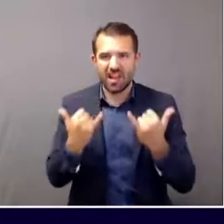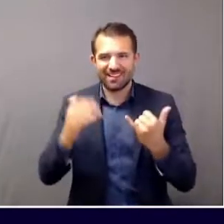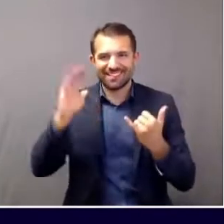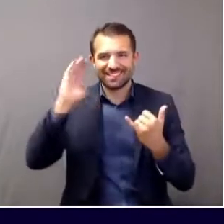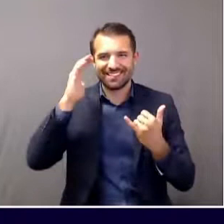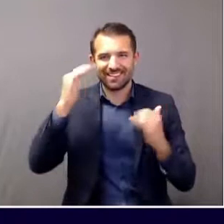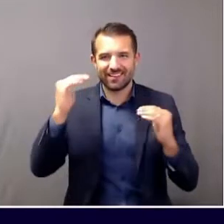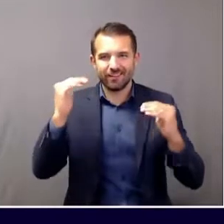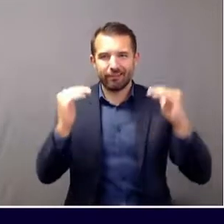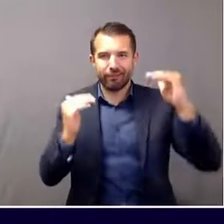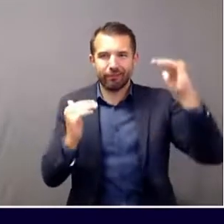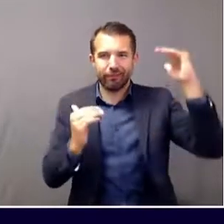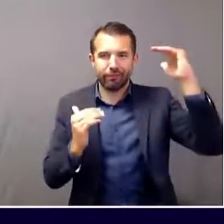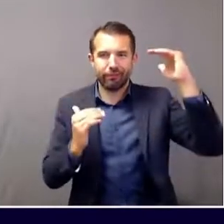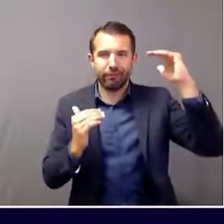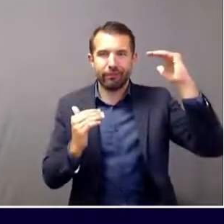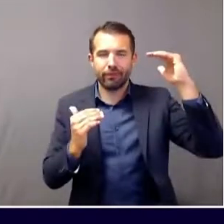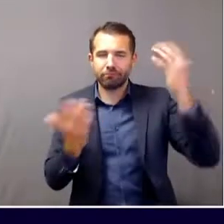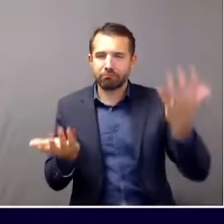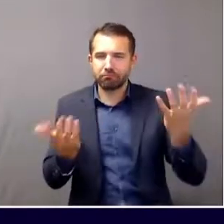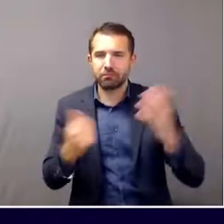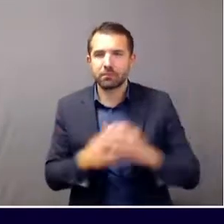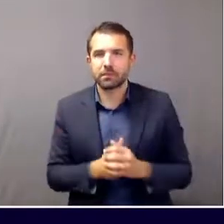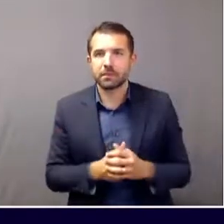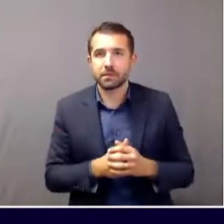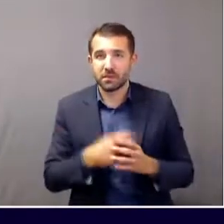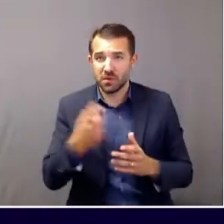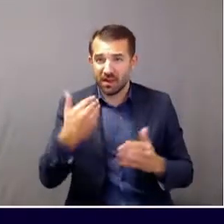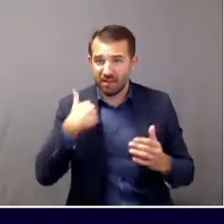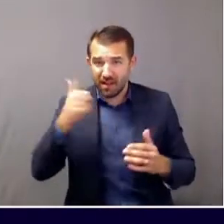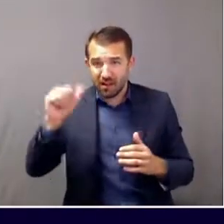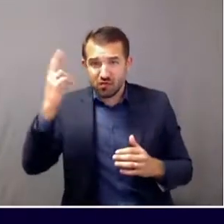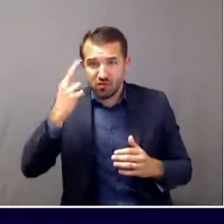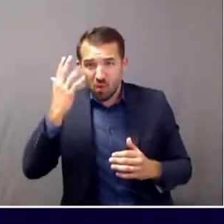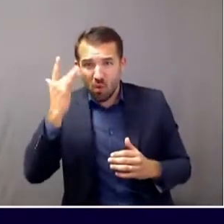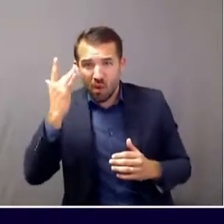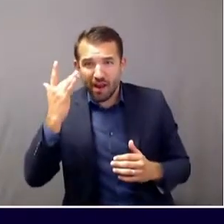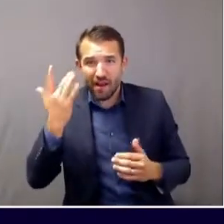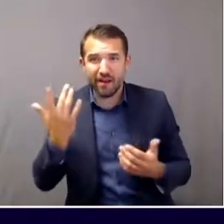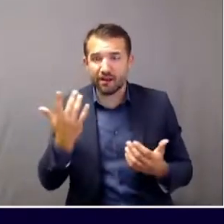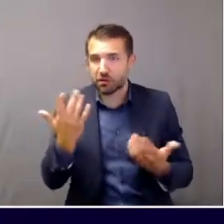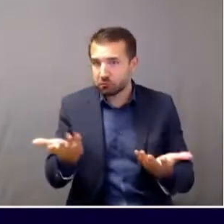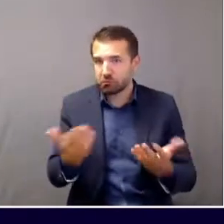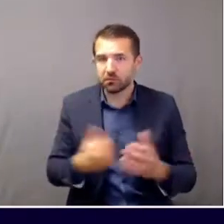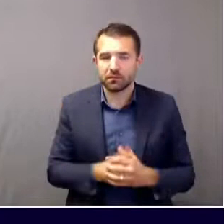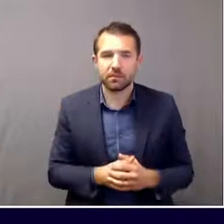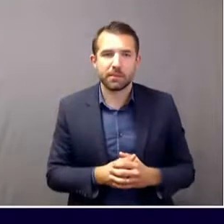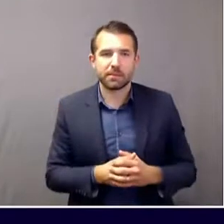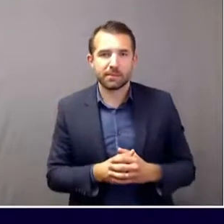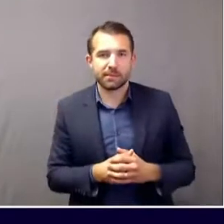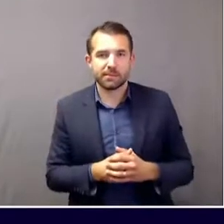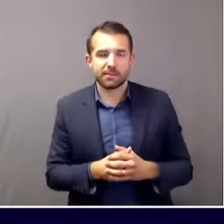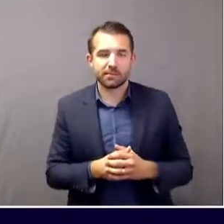why it seems the active numbers